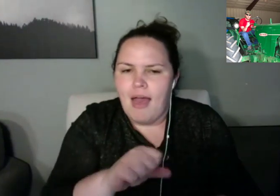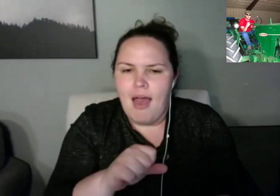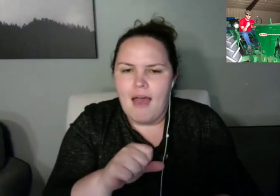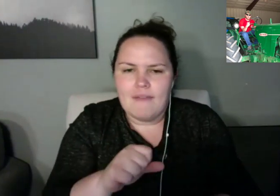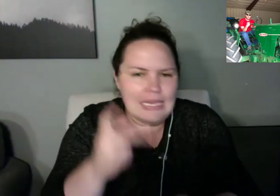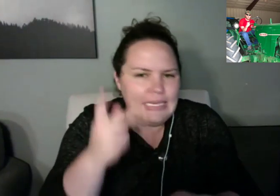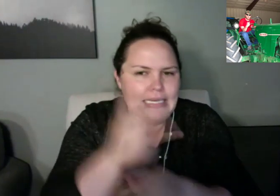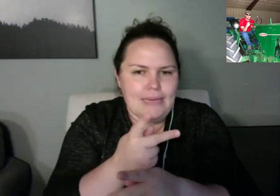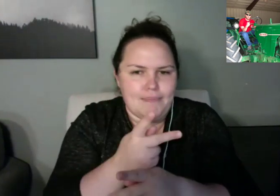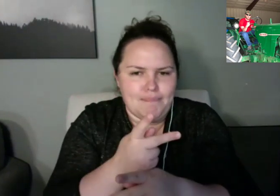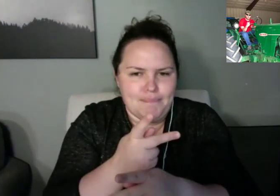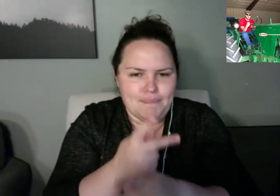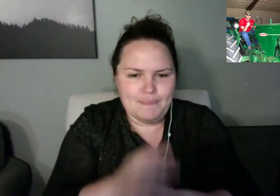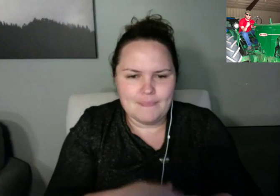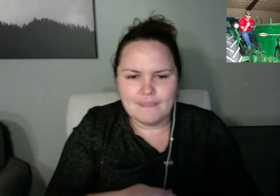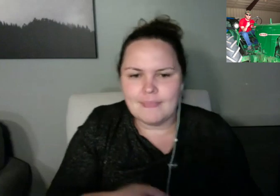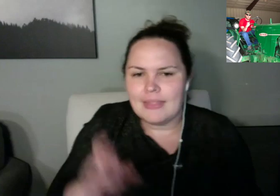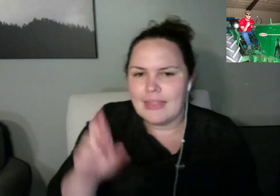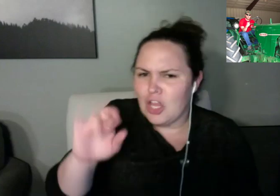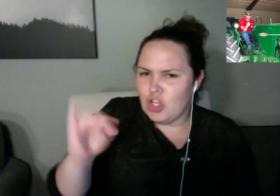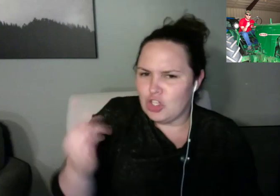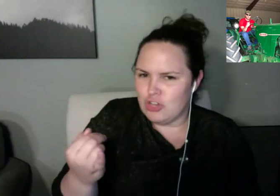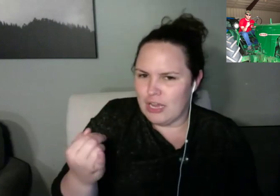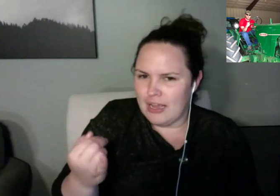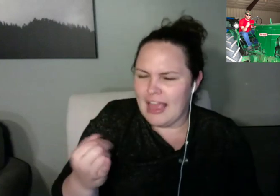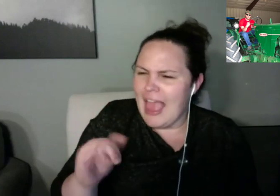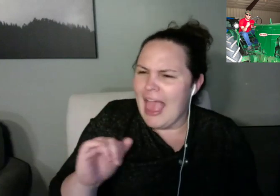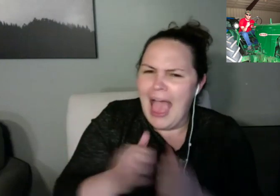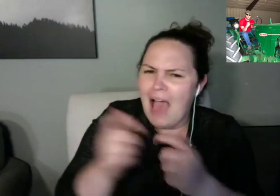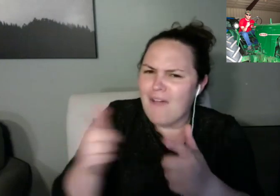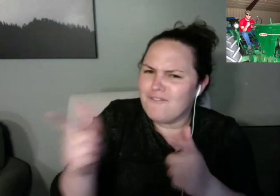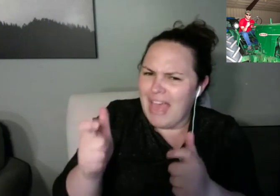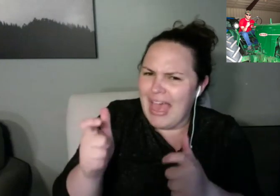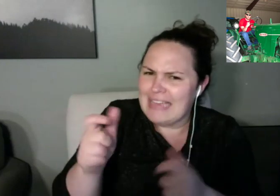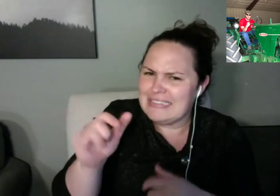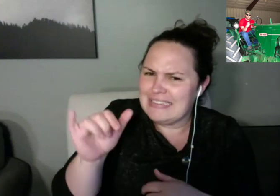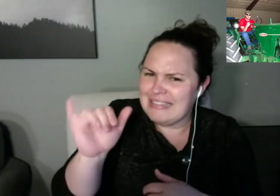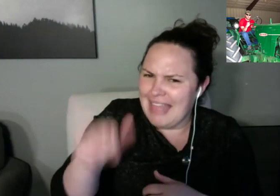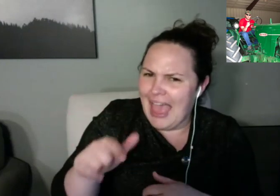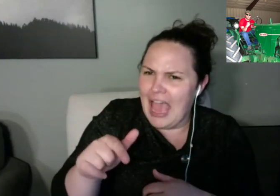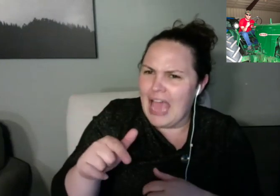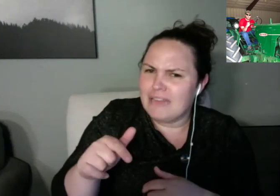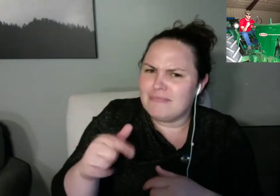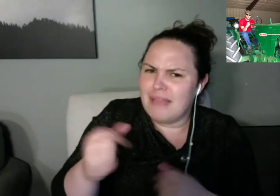This is RJ. How fast can you go in one of those tractors?